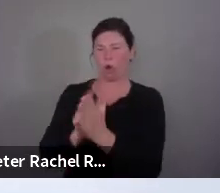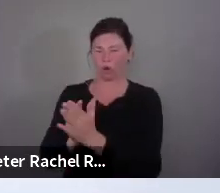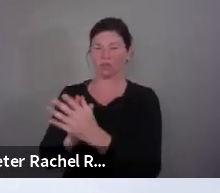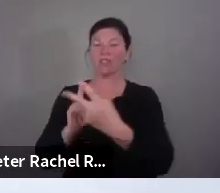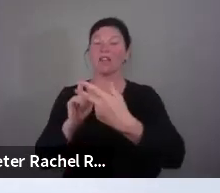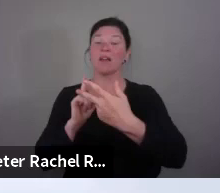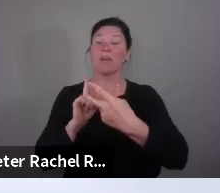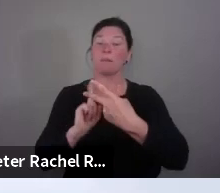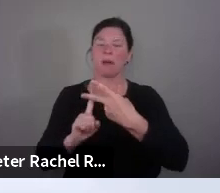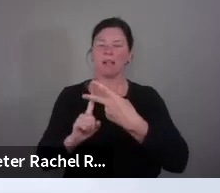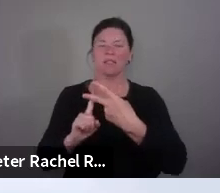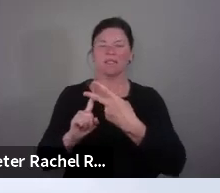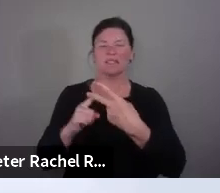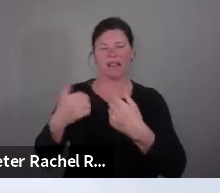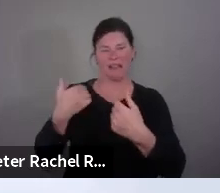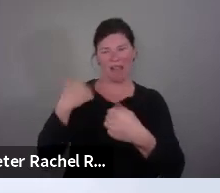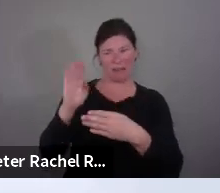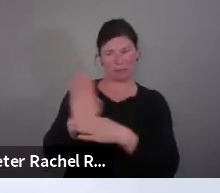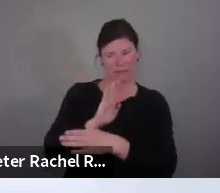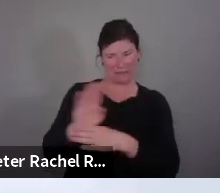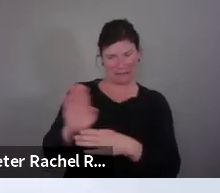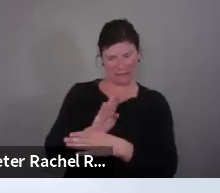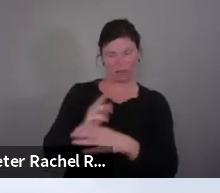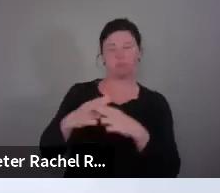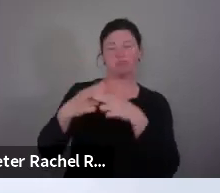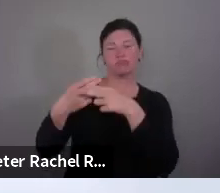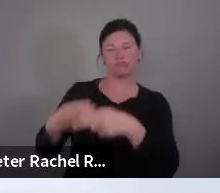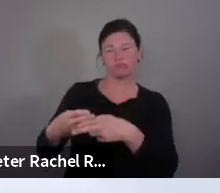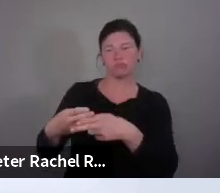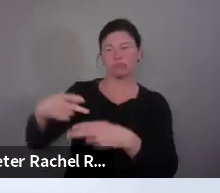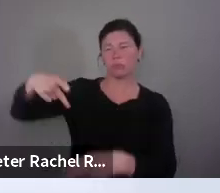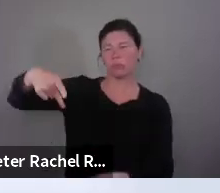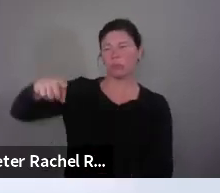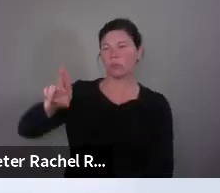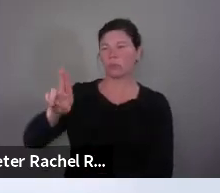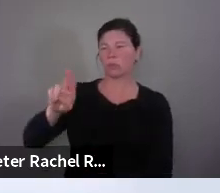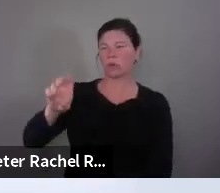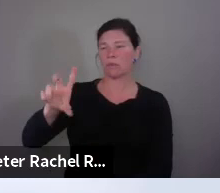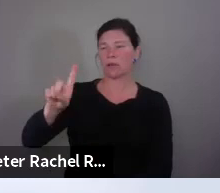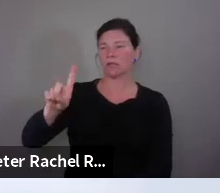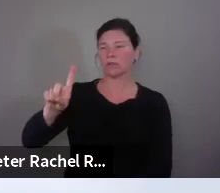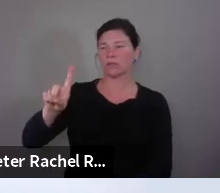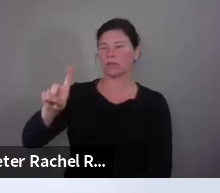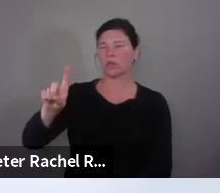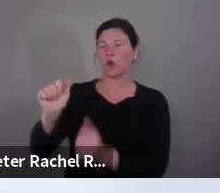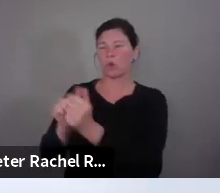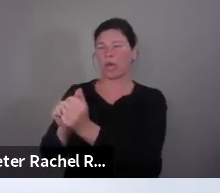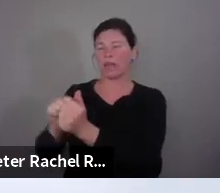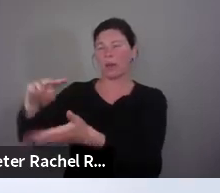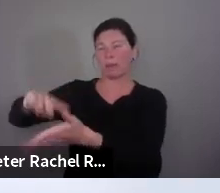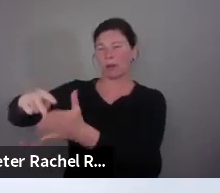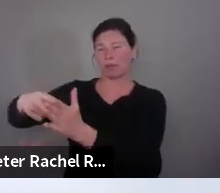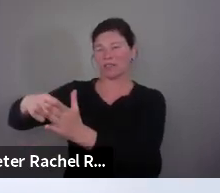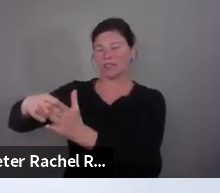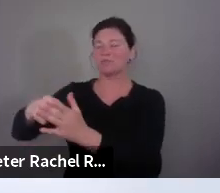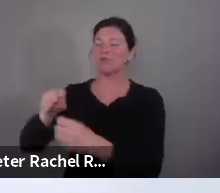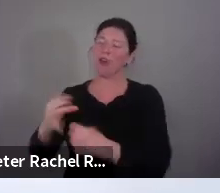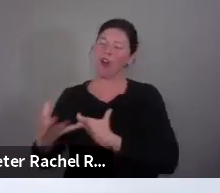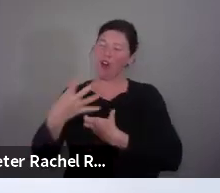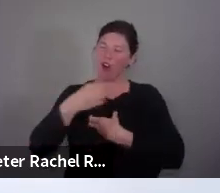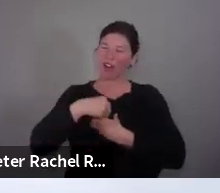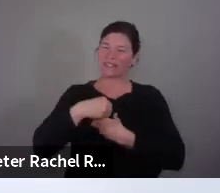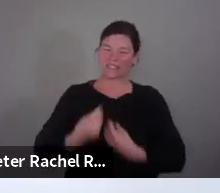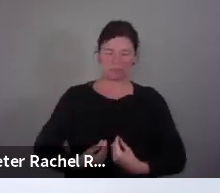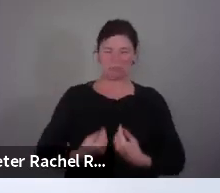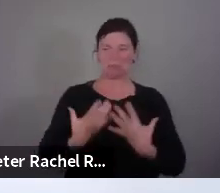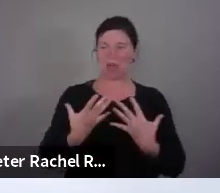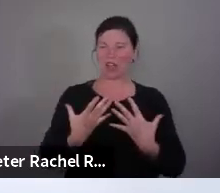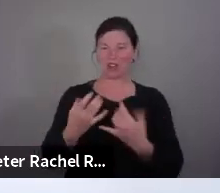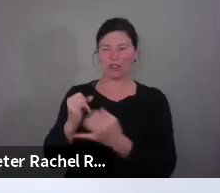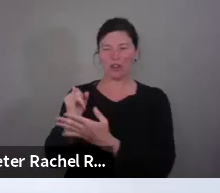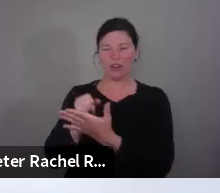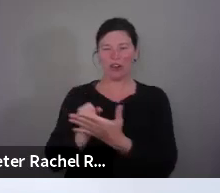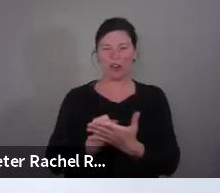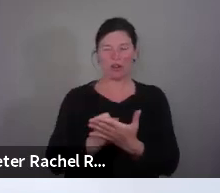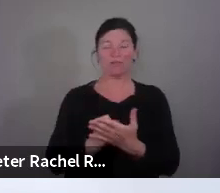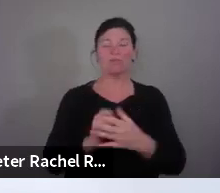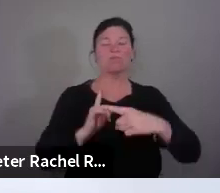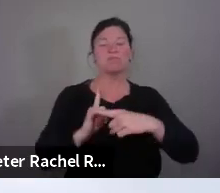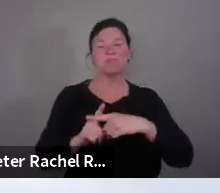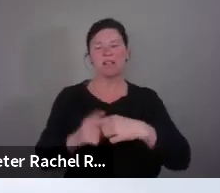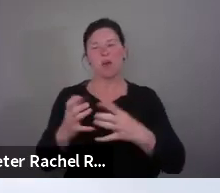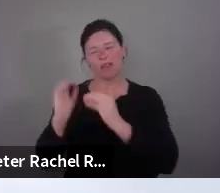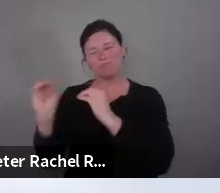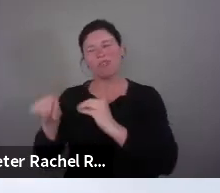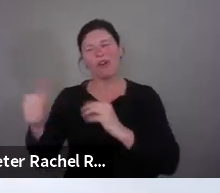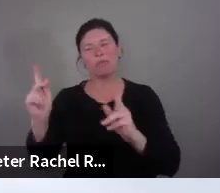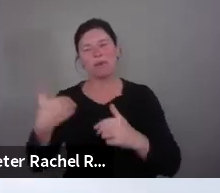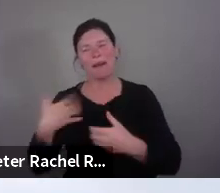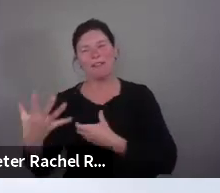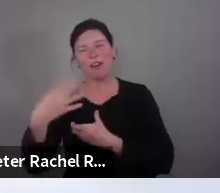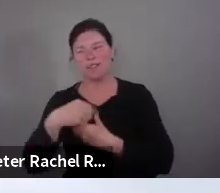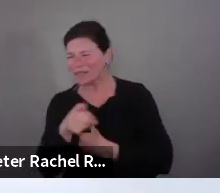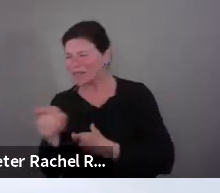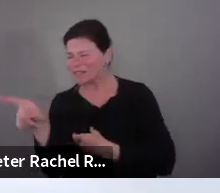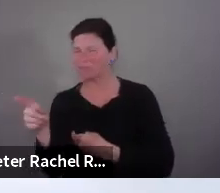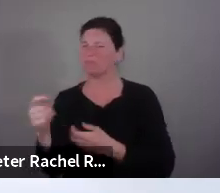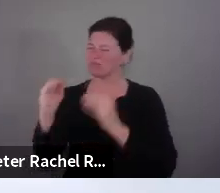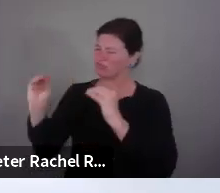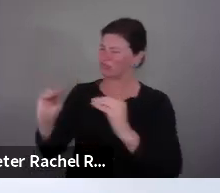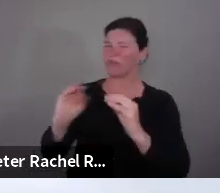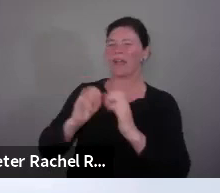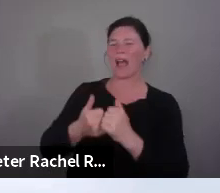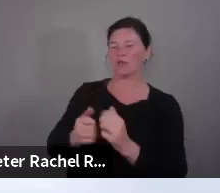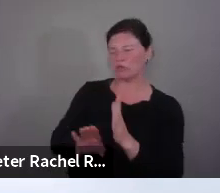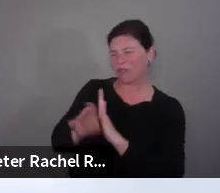Maggie Winston 11:48:16 a proud disabled woman and 11:48:18 wheelchair user who has a 11:48:20 passion for disability and advocacy. 11:48:23 Maggie worked for the Alaska 11:48:26 division of senior and disability 11:48:29 services and stays